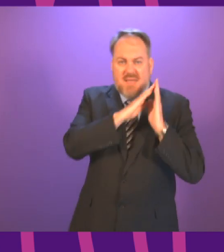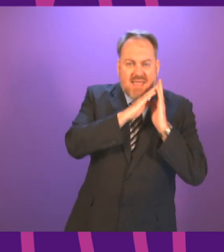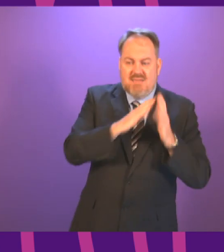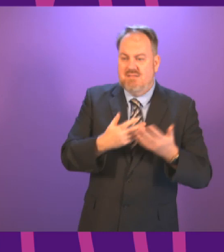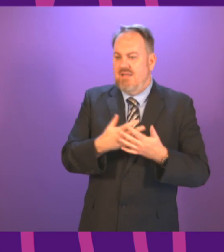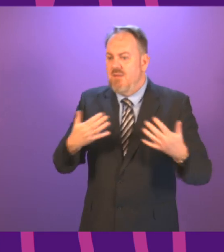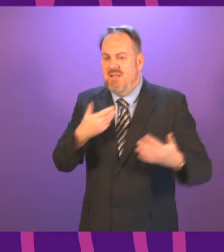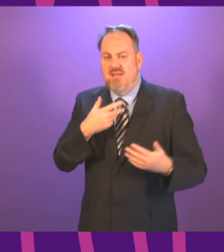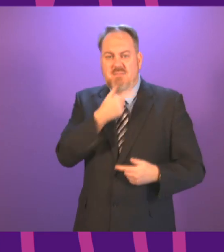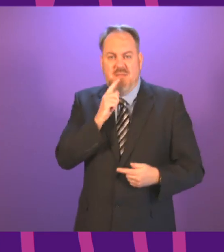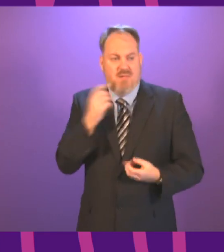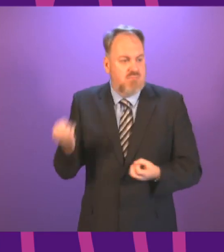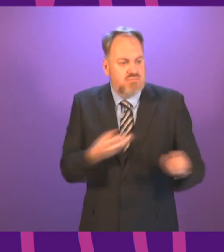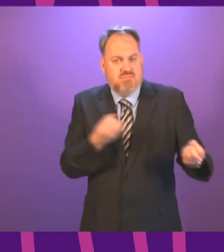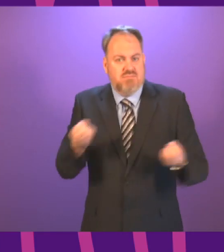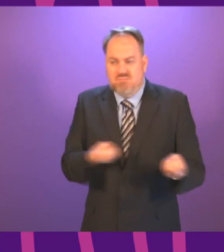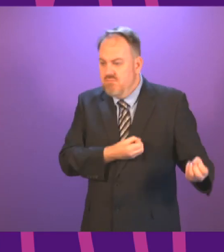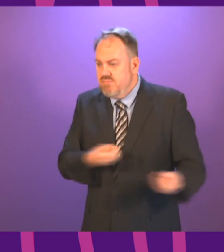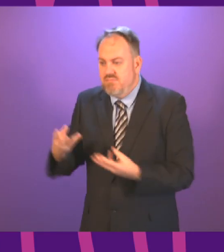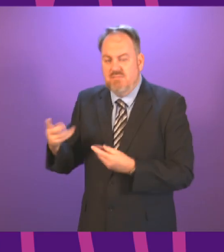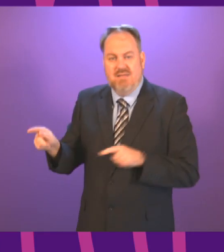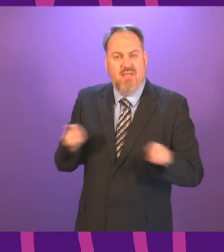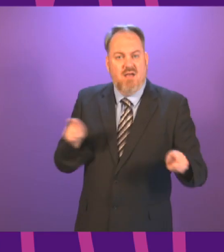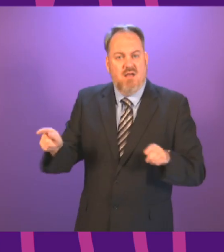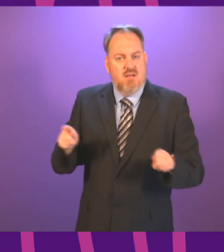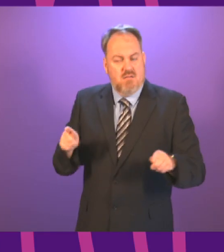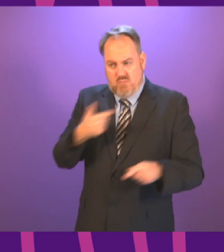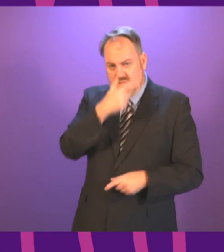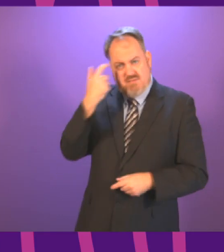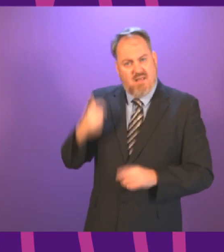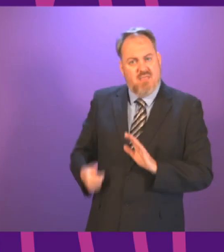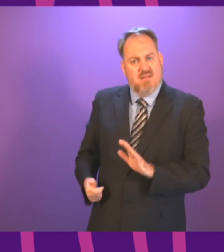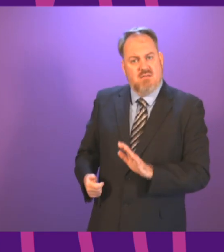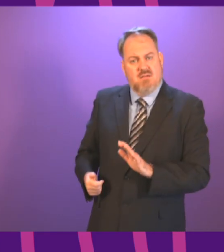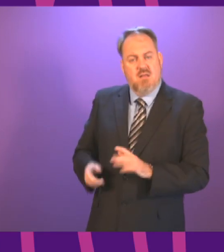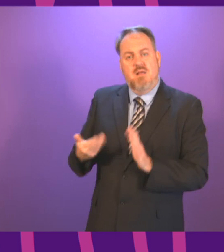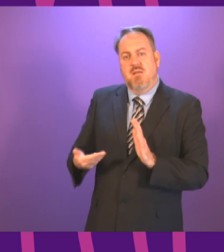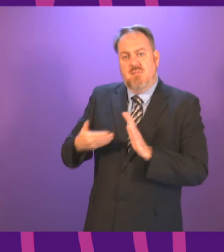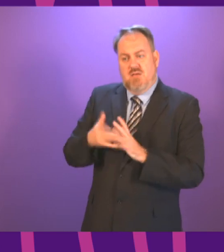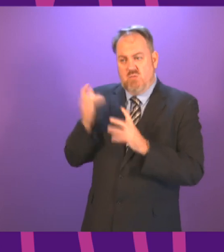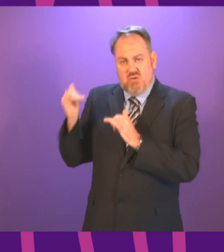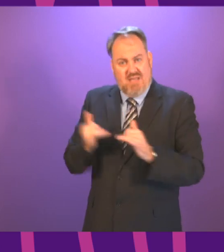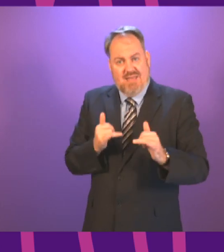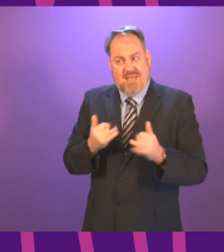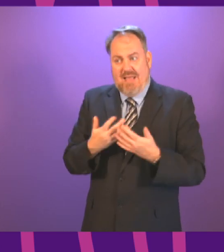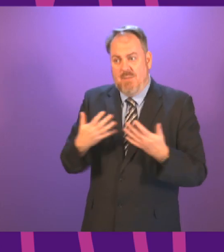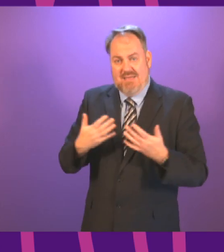in a clinically appropriate way. We consider capacity very carefully each day.